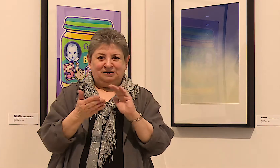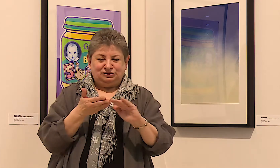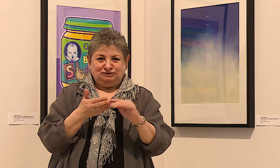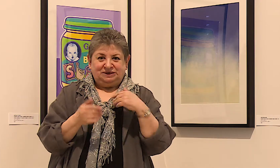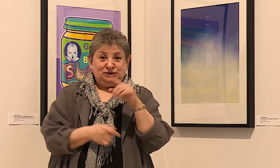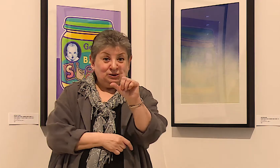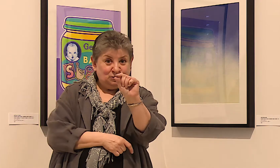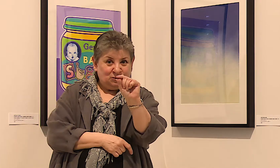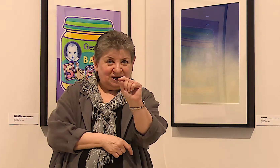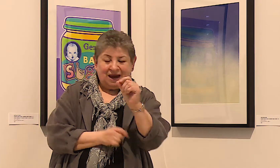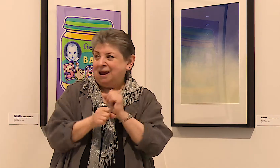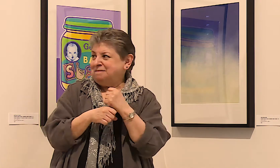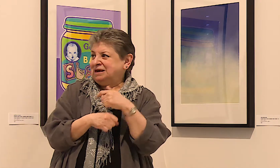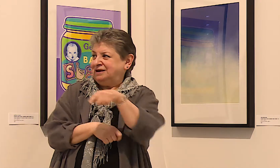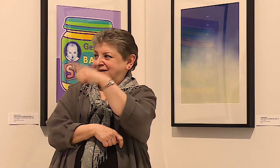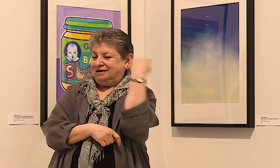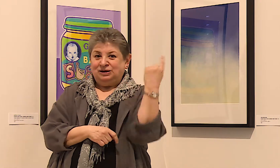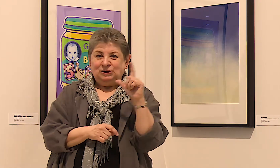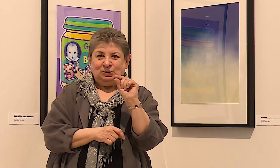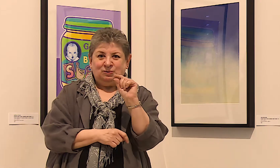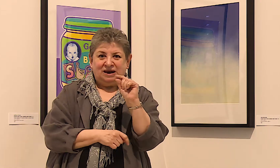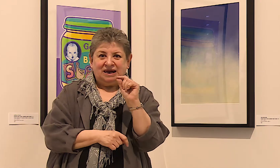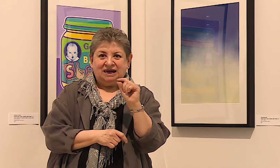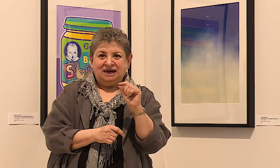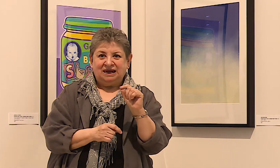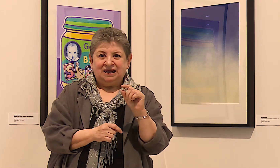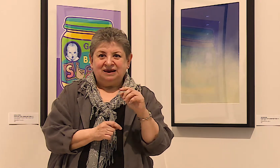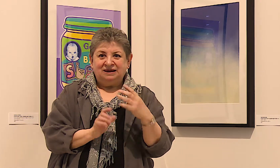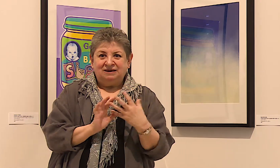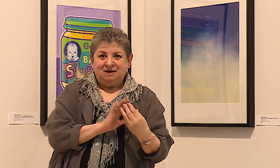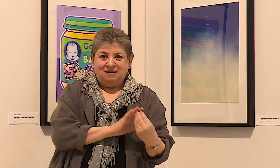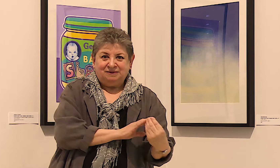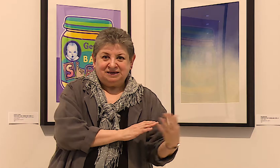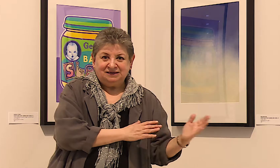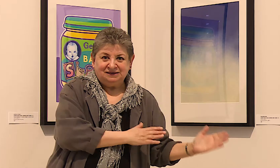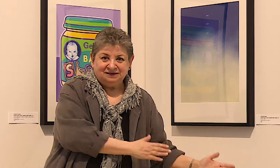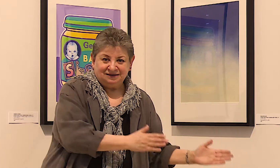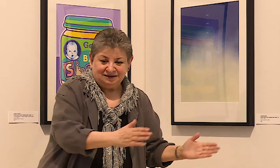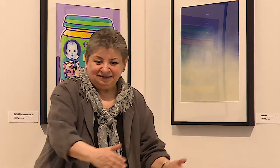oh, I mean, 20 different canvases.